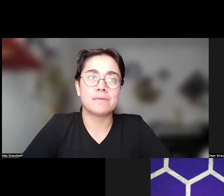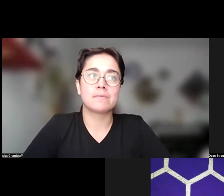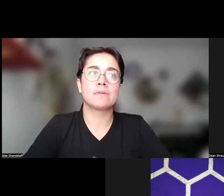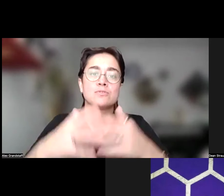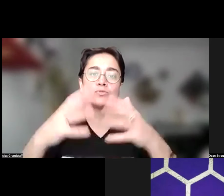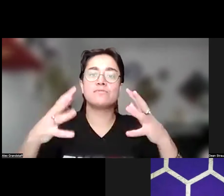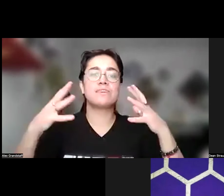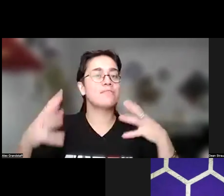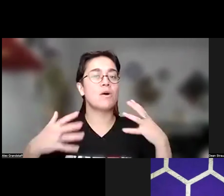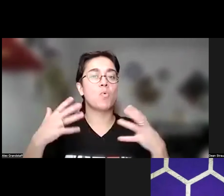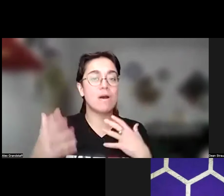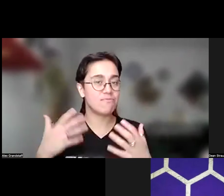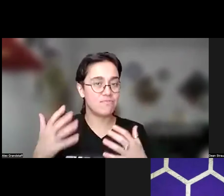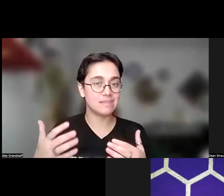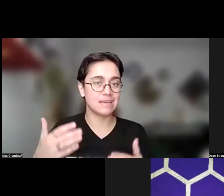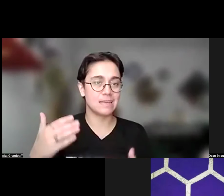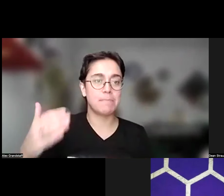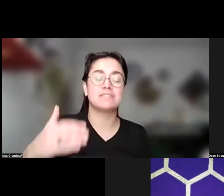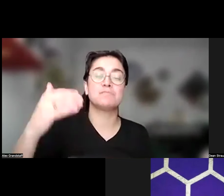organizations using tactics like that.